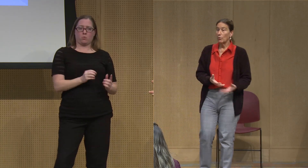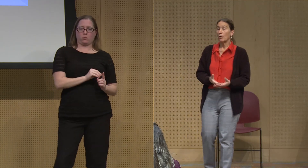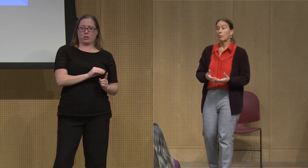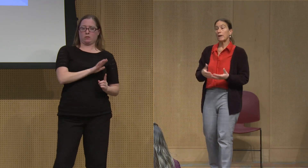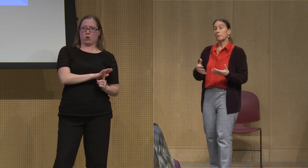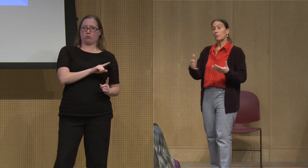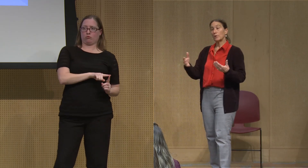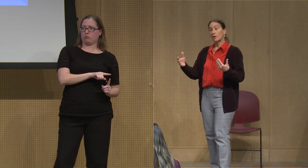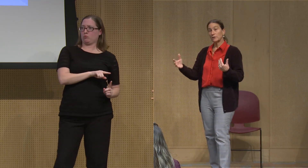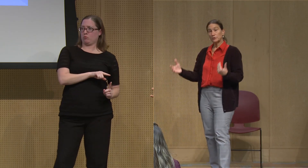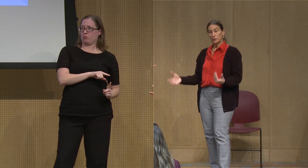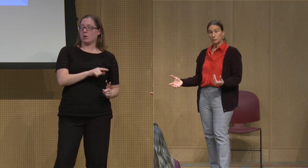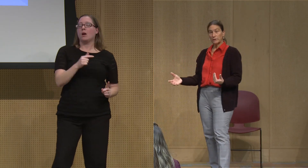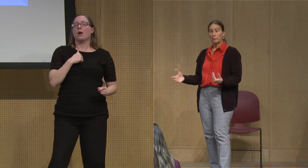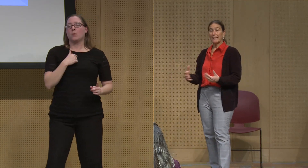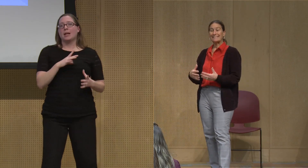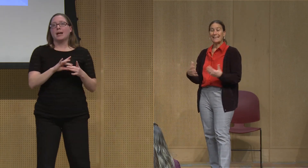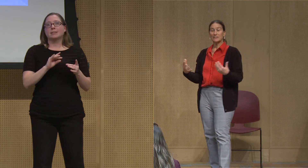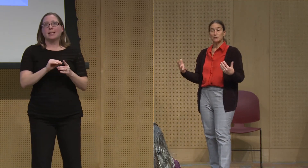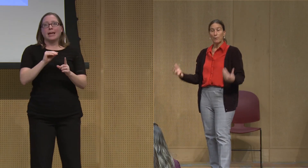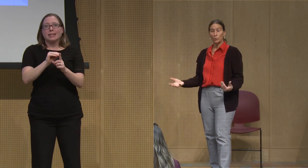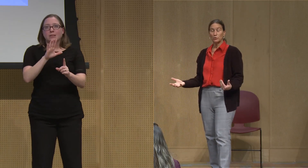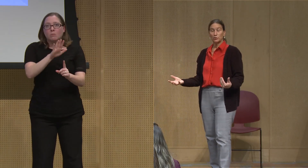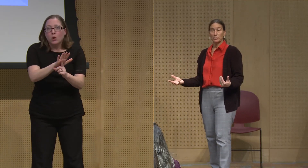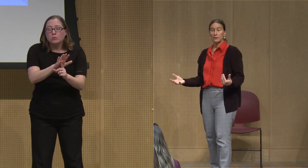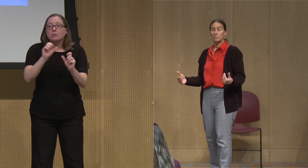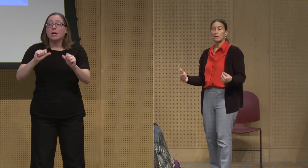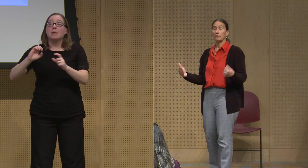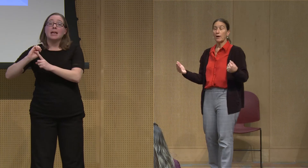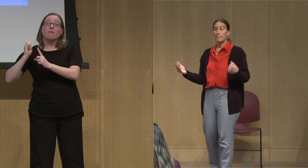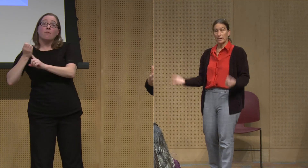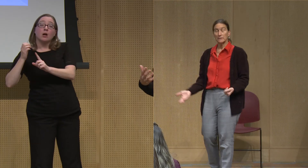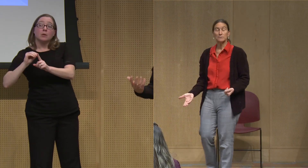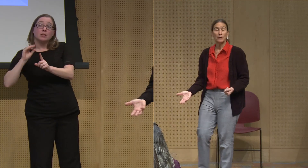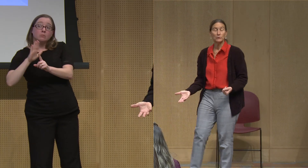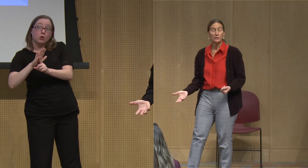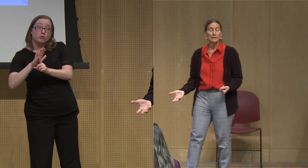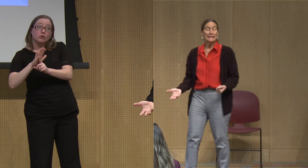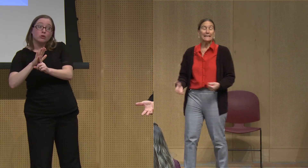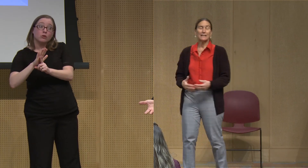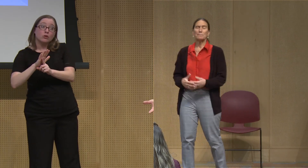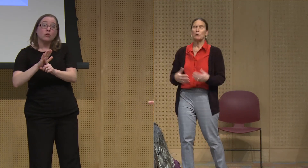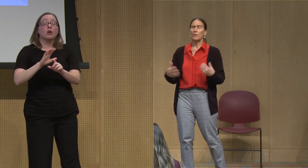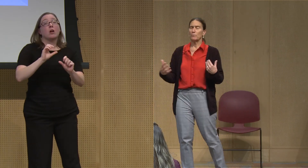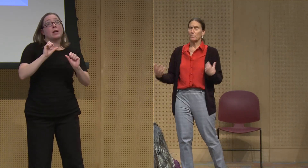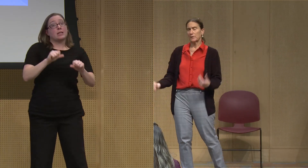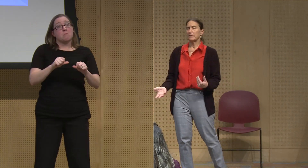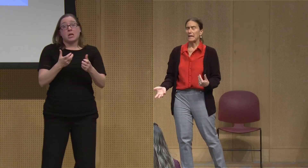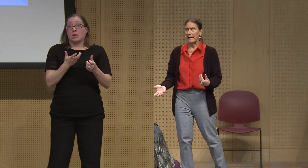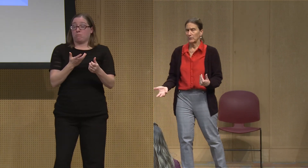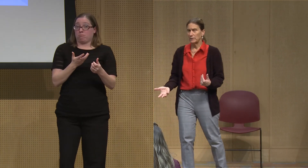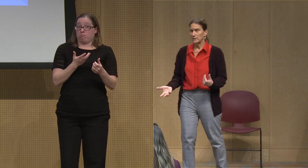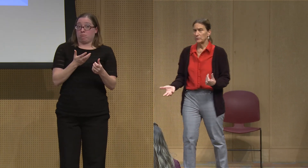YOUNG CHILDREN, AND WHEN I SAY, "EXPOSED TO," IT CAN BE AN ENVIRONMENTAL EXPOSURE, IT CAN BE WHETHER WE WERE GIVEN ADEQUATE NUTRITION,